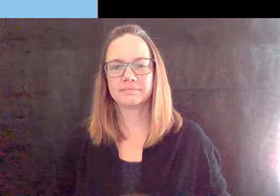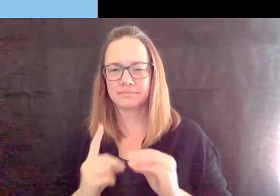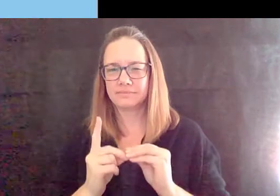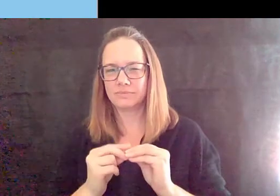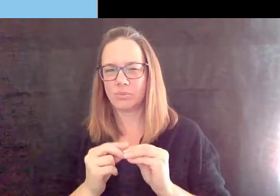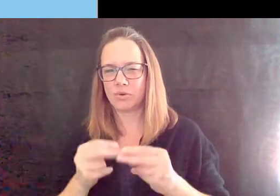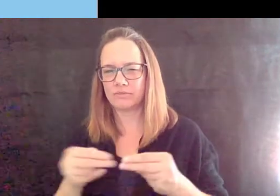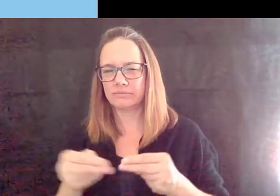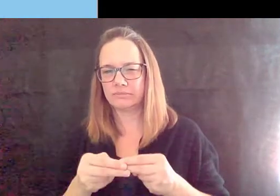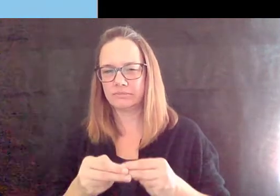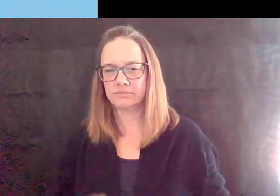And one more.